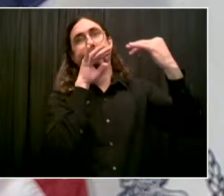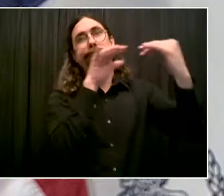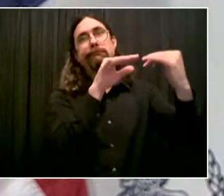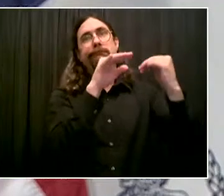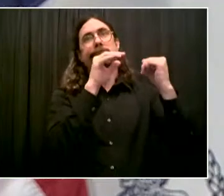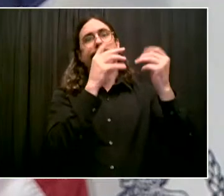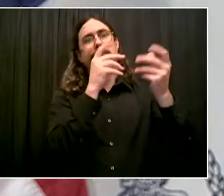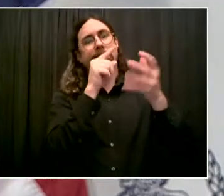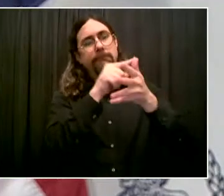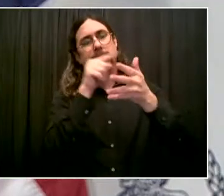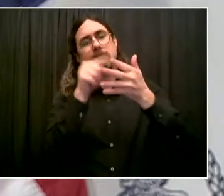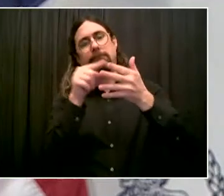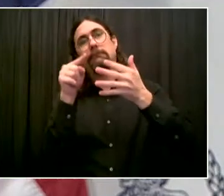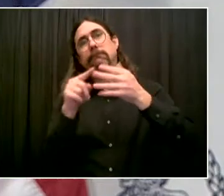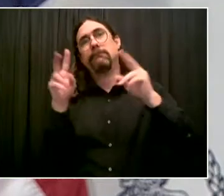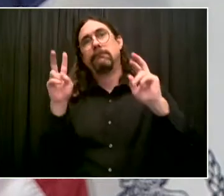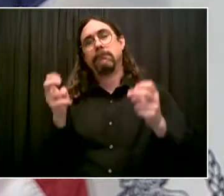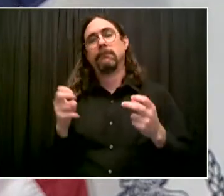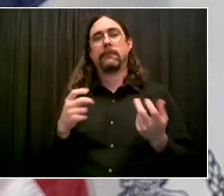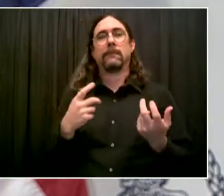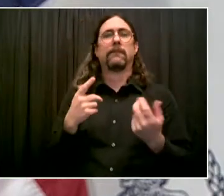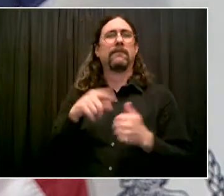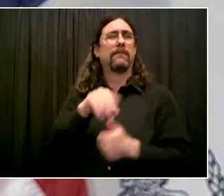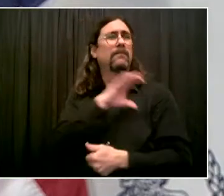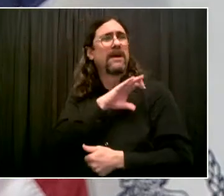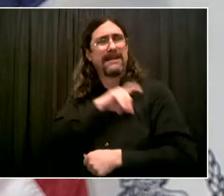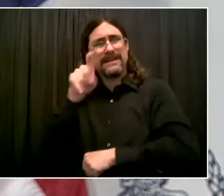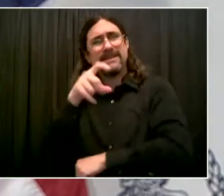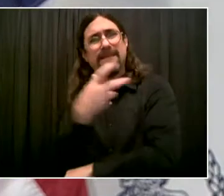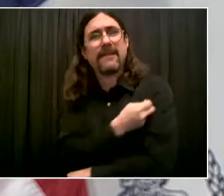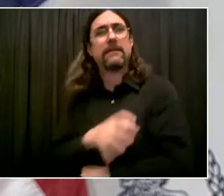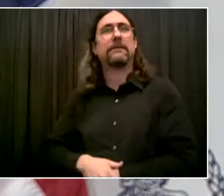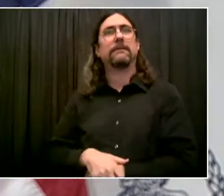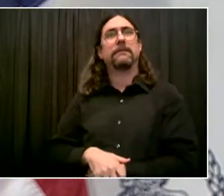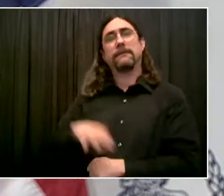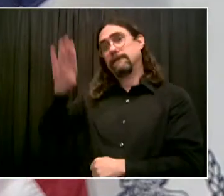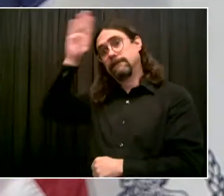VACCINATE FFOR SENIORS, POLICE OFFICERS, FIREFIGHTERS, EMT, PARAMEDICS, EDUCATORS, HE